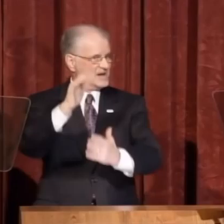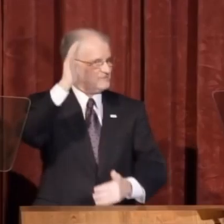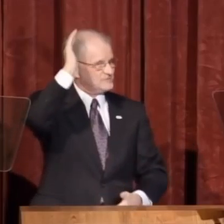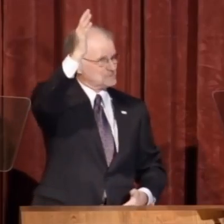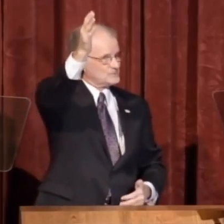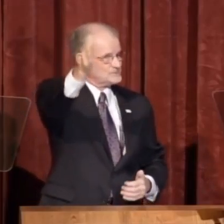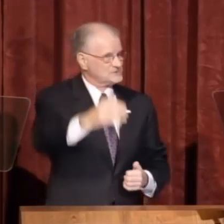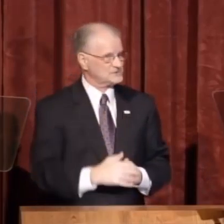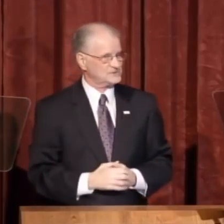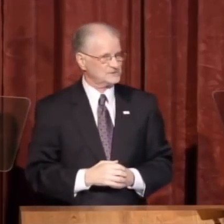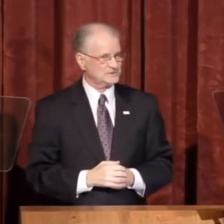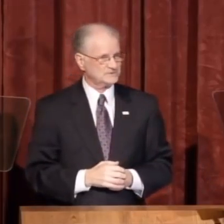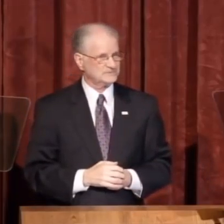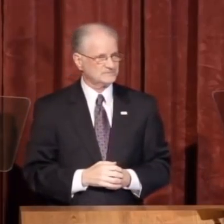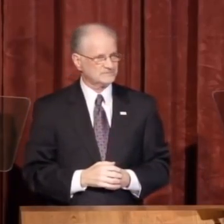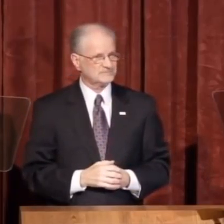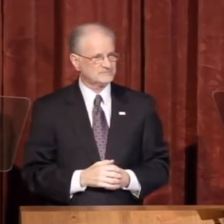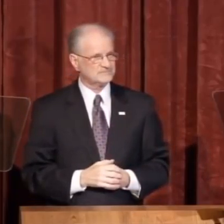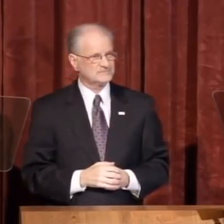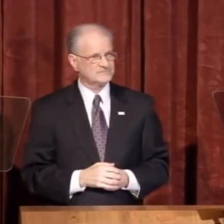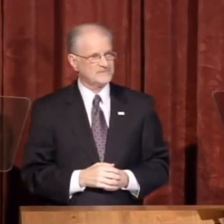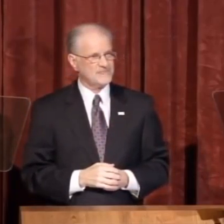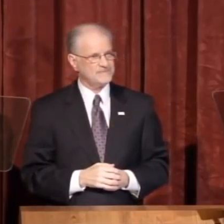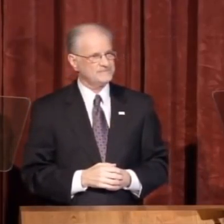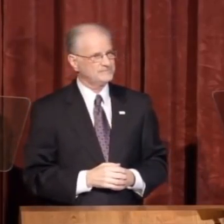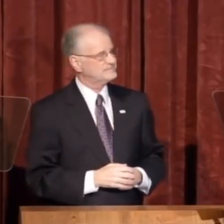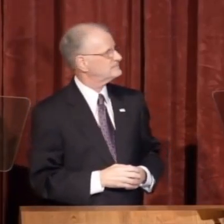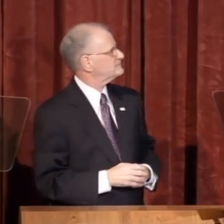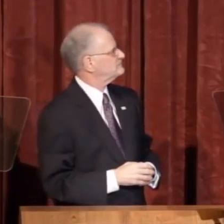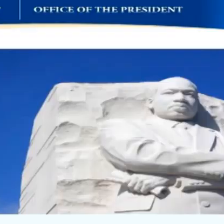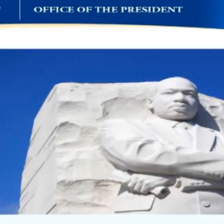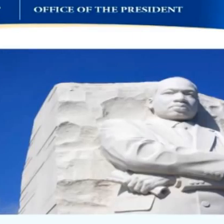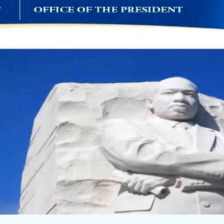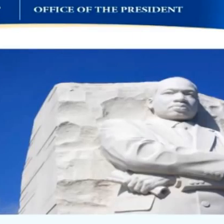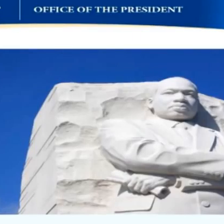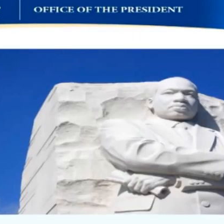Of course we will end today by repeating